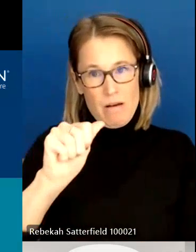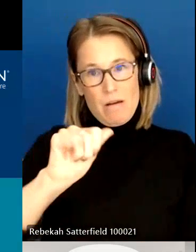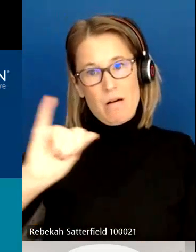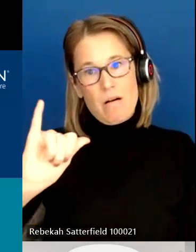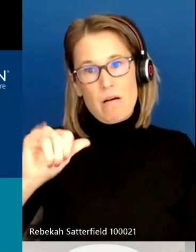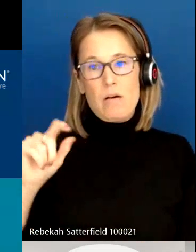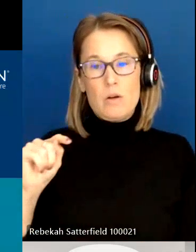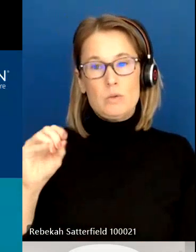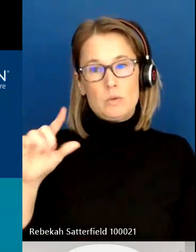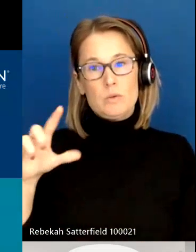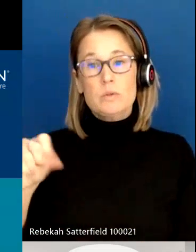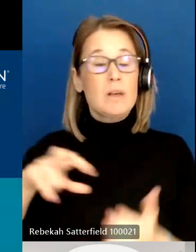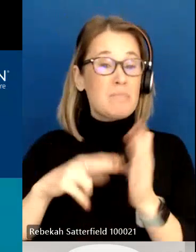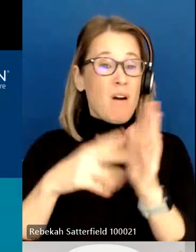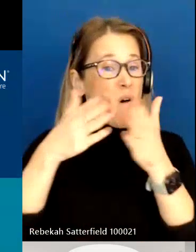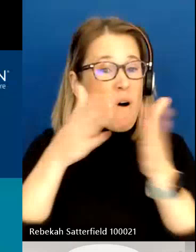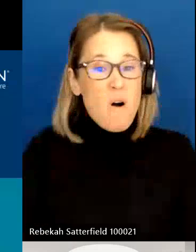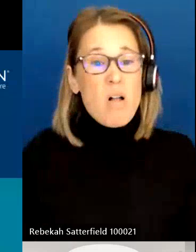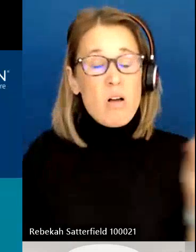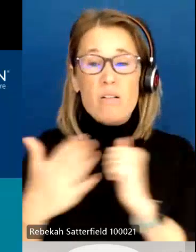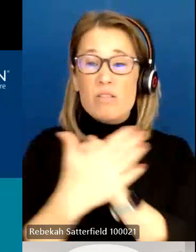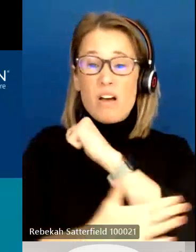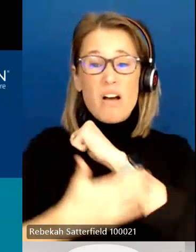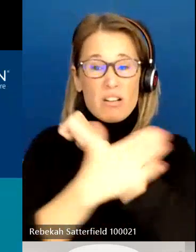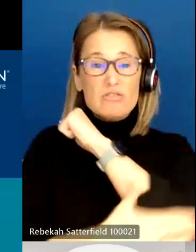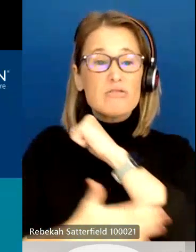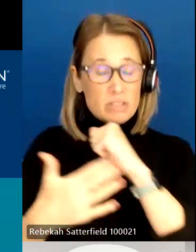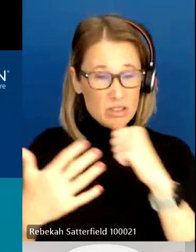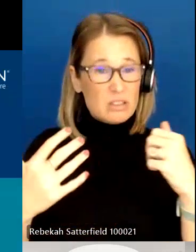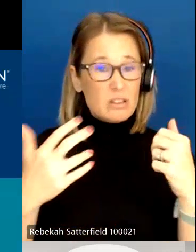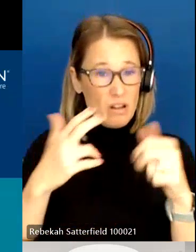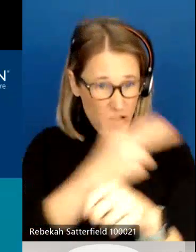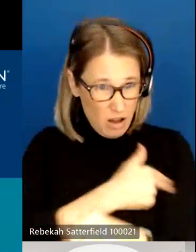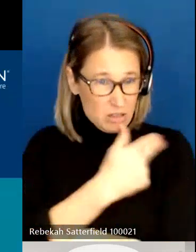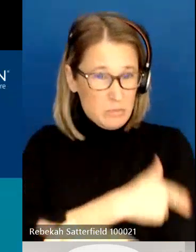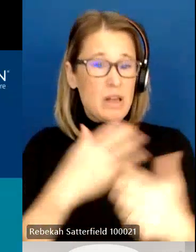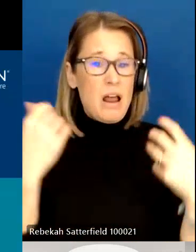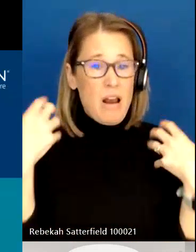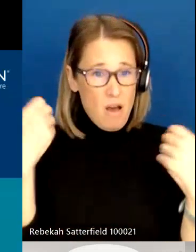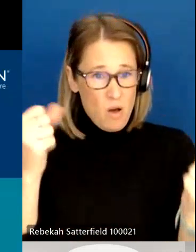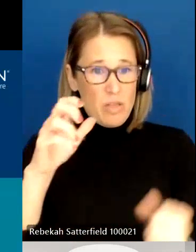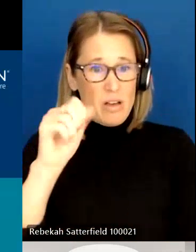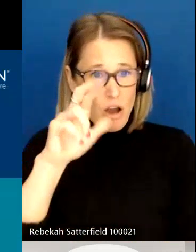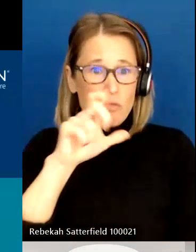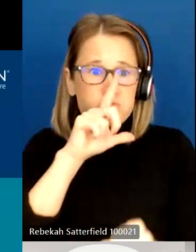now hospitals and health systems are doing exactly this they're doing this due diligence